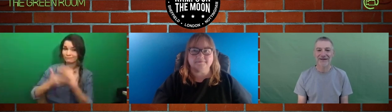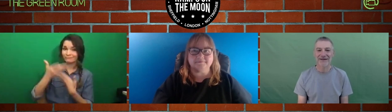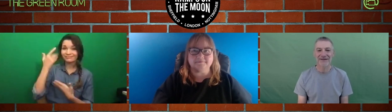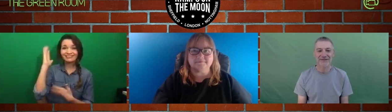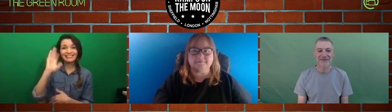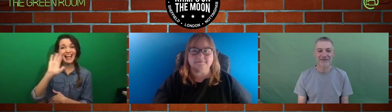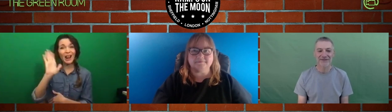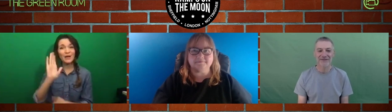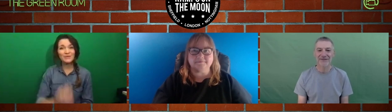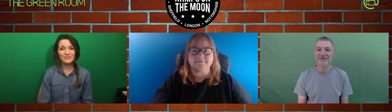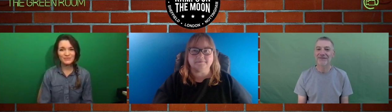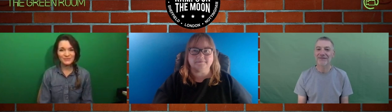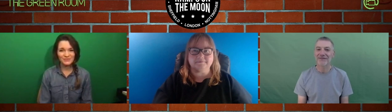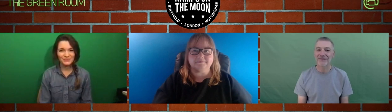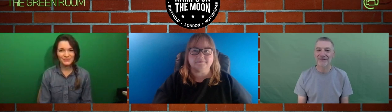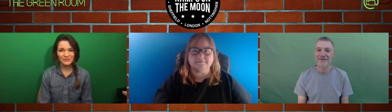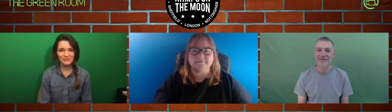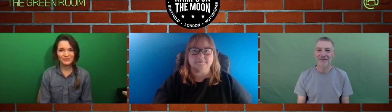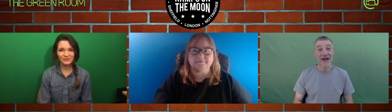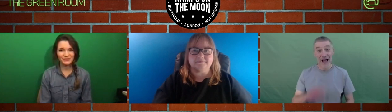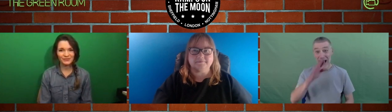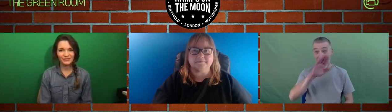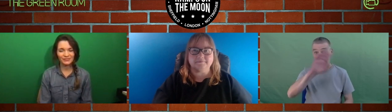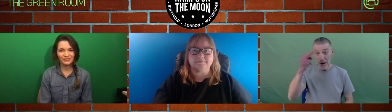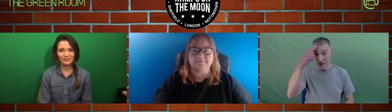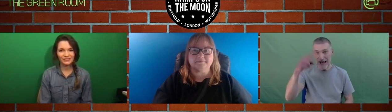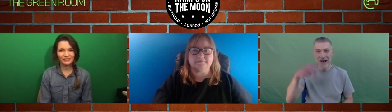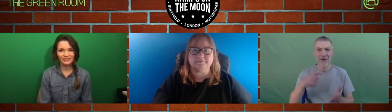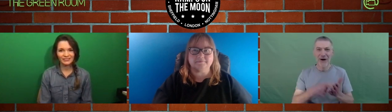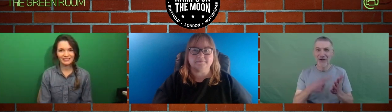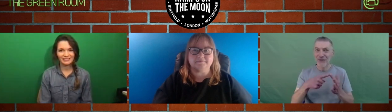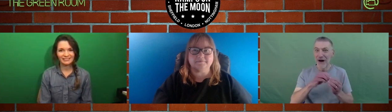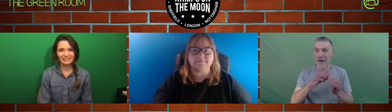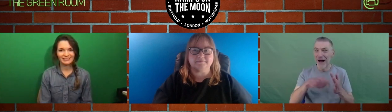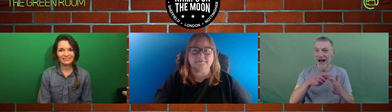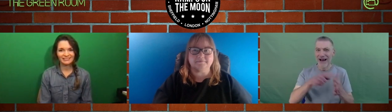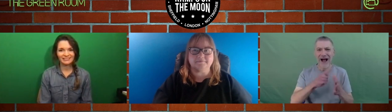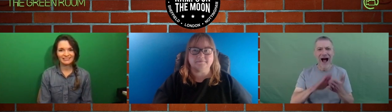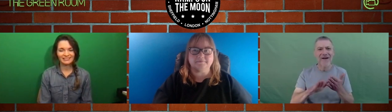Rebekah Hill: Hello I'm Rebekah and I've got brown hair and